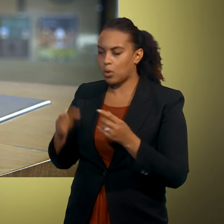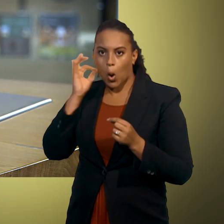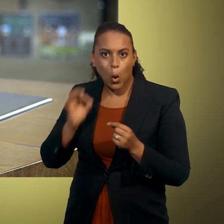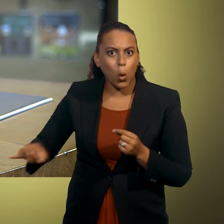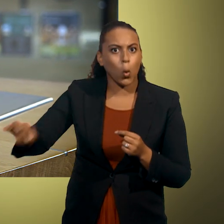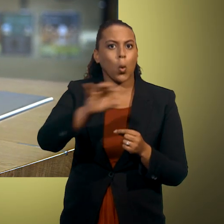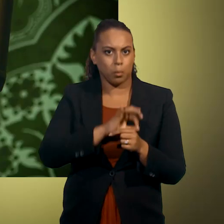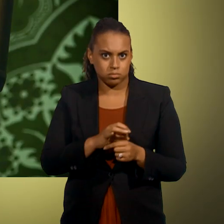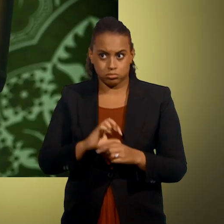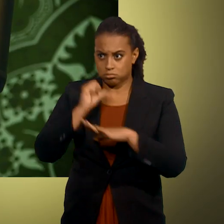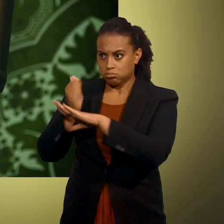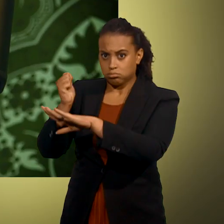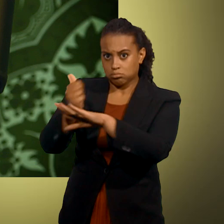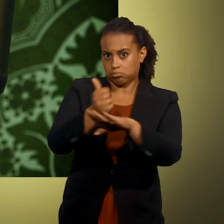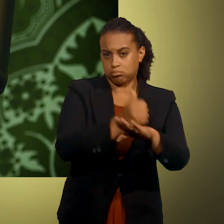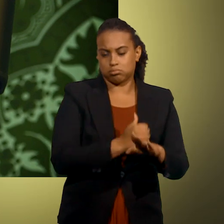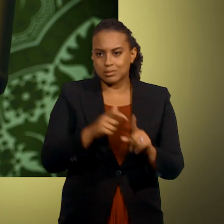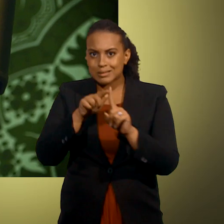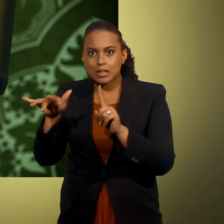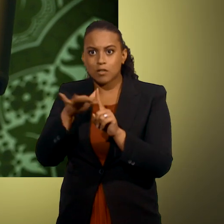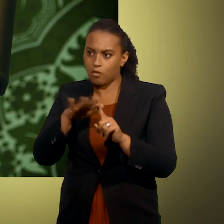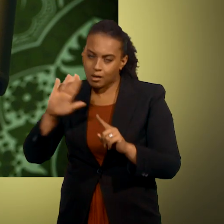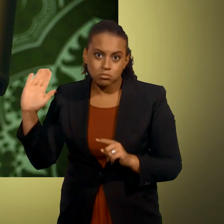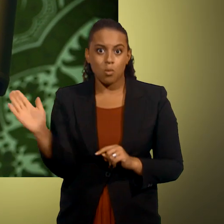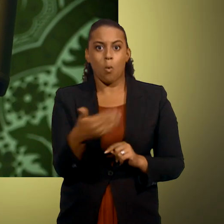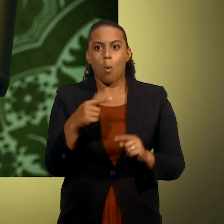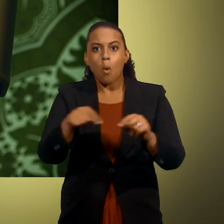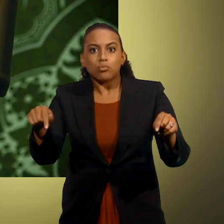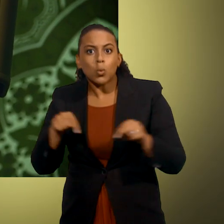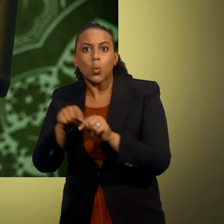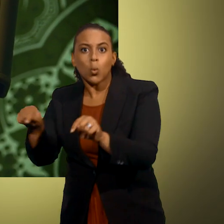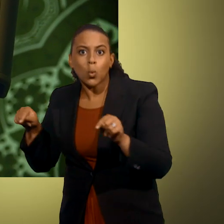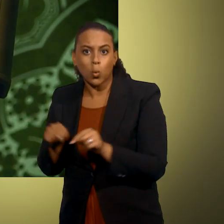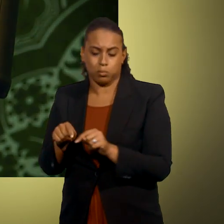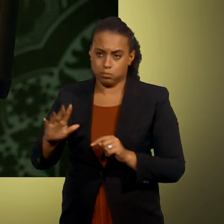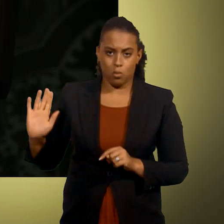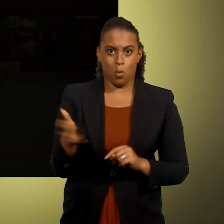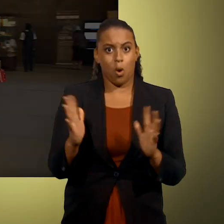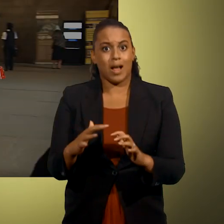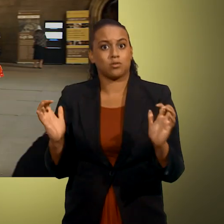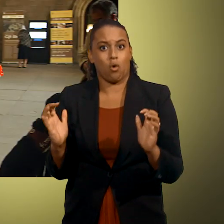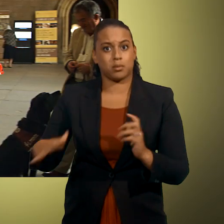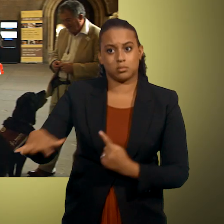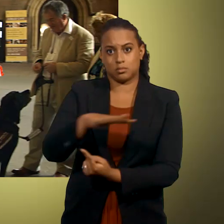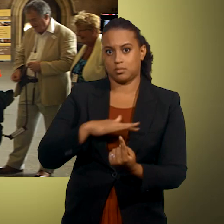We now have an infra red-driven hearing loop system available in every House of Commons committee room.